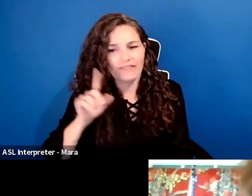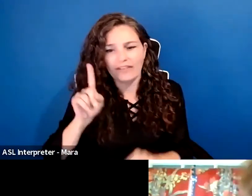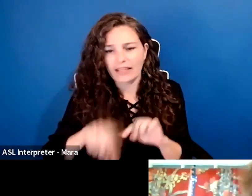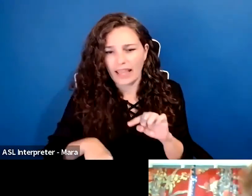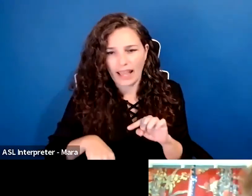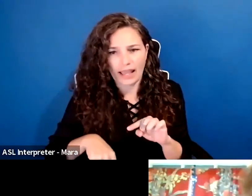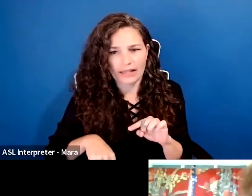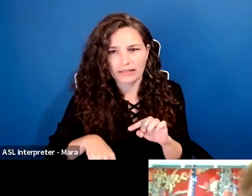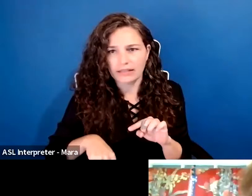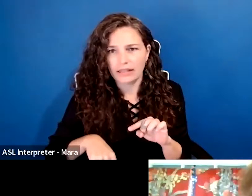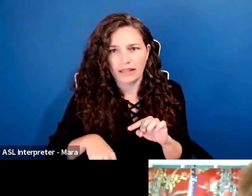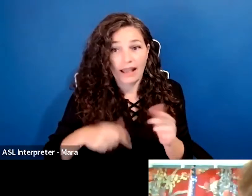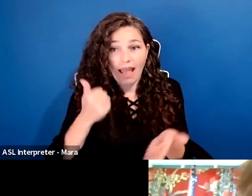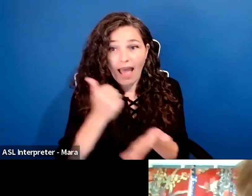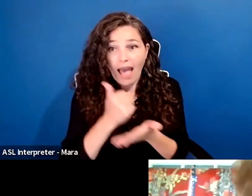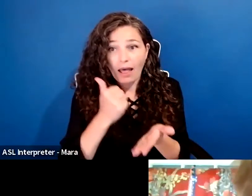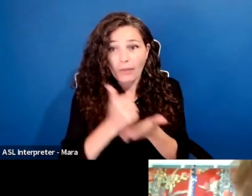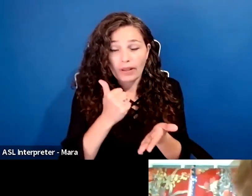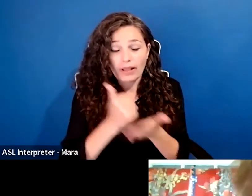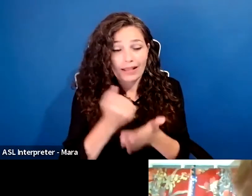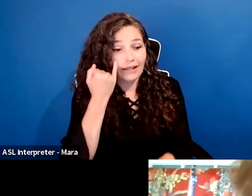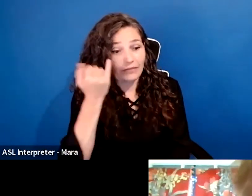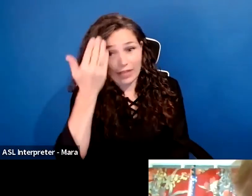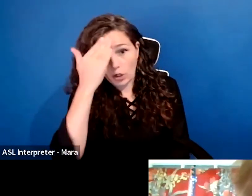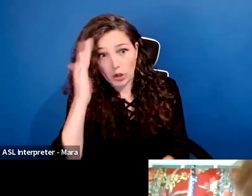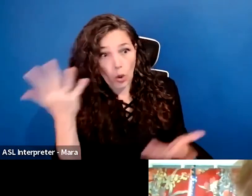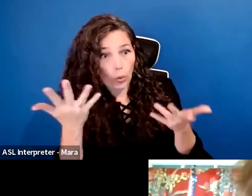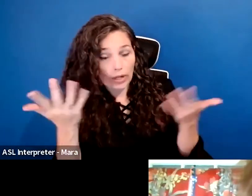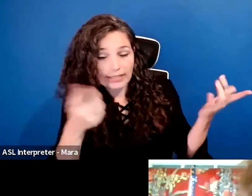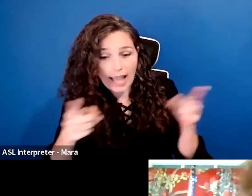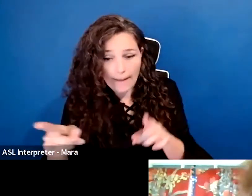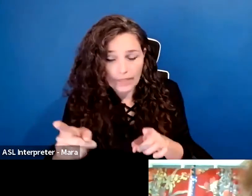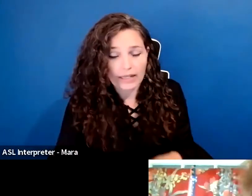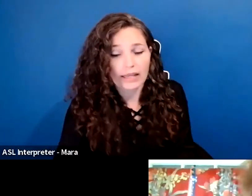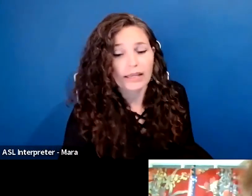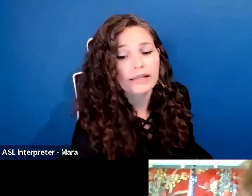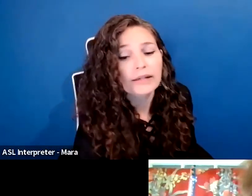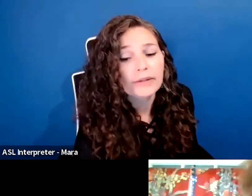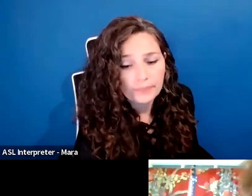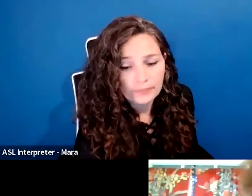if they don't know that something's going on. So that, that reporting matters a lot. And again, just to reiterate